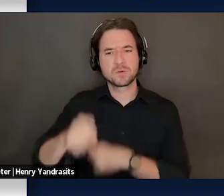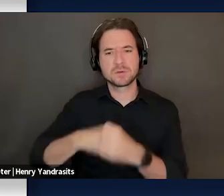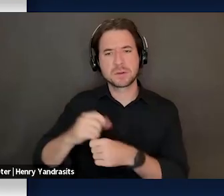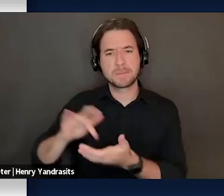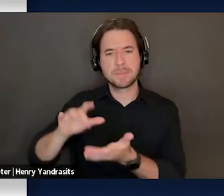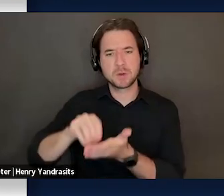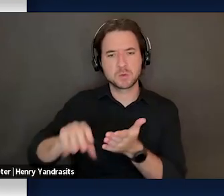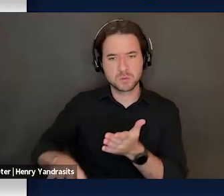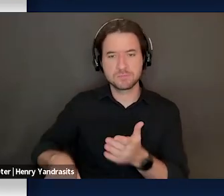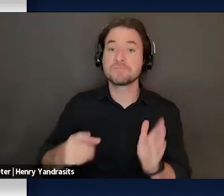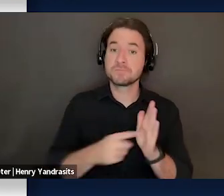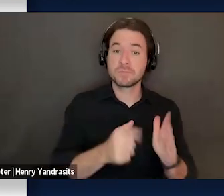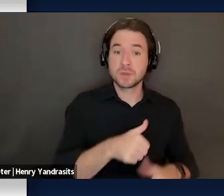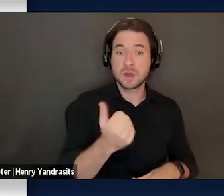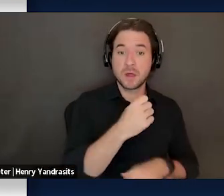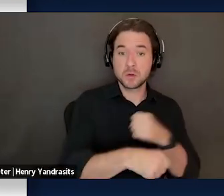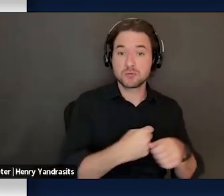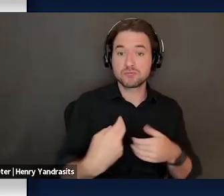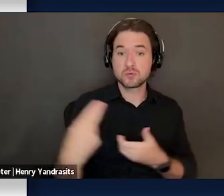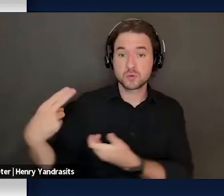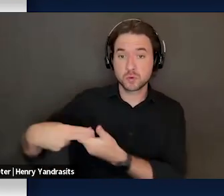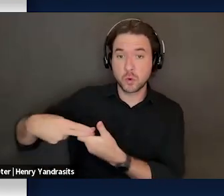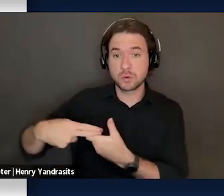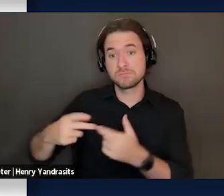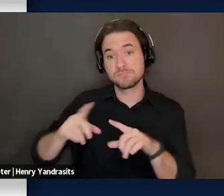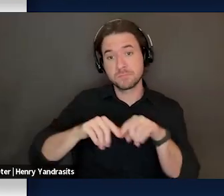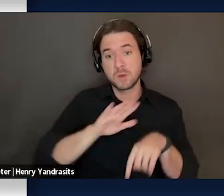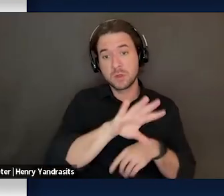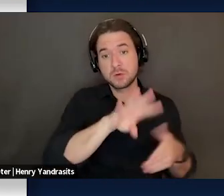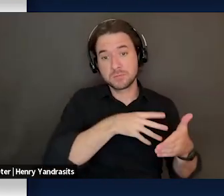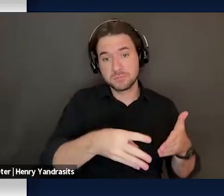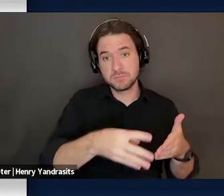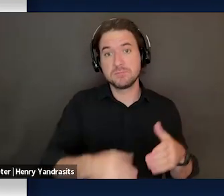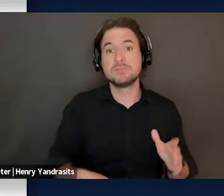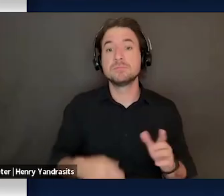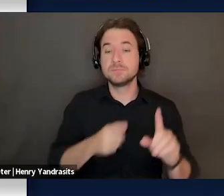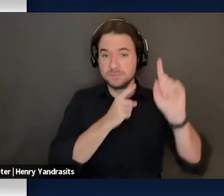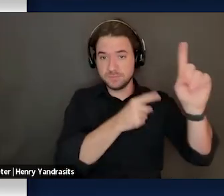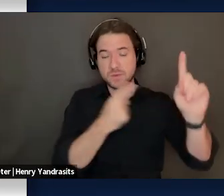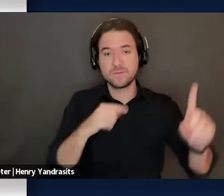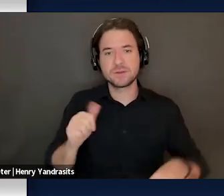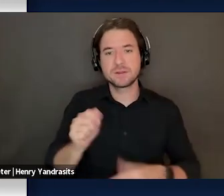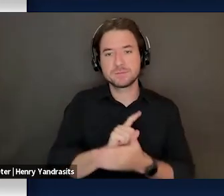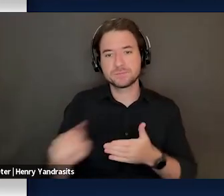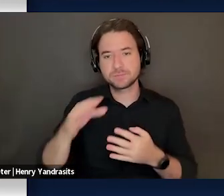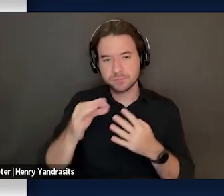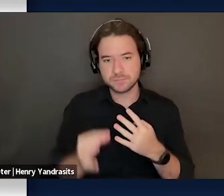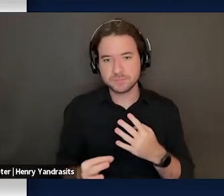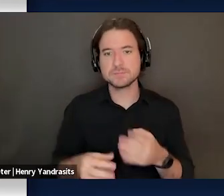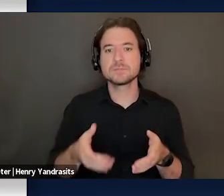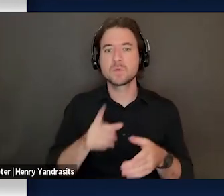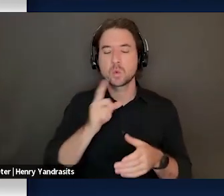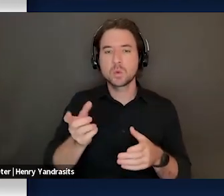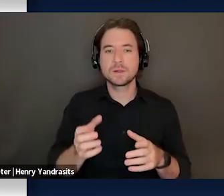We sometimes have other years that join when their schedule allows, and the goal for this 10-week elective is really to combine.